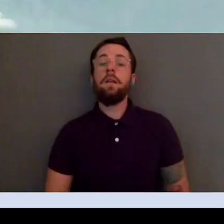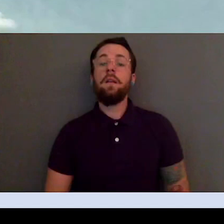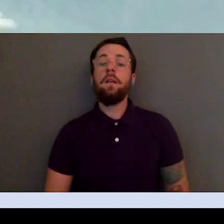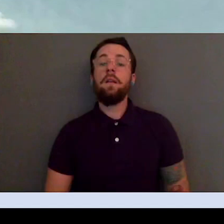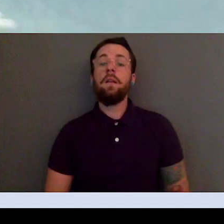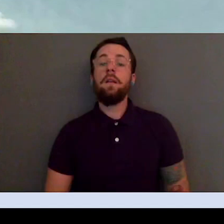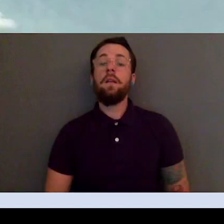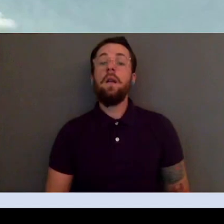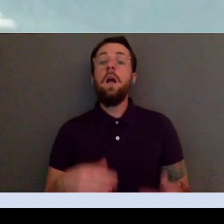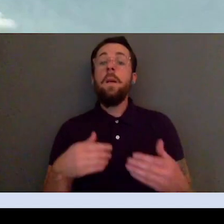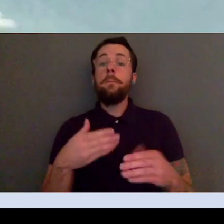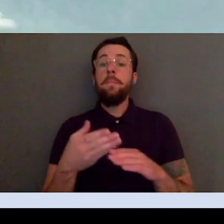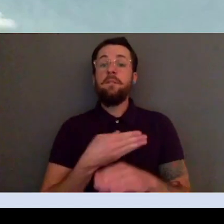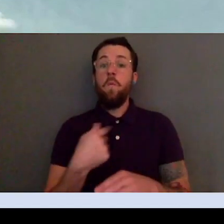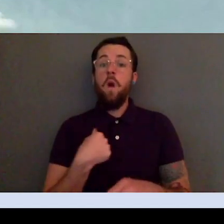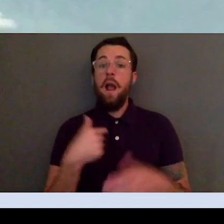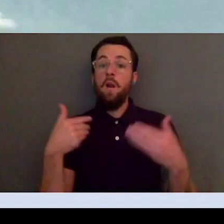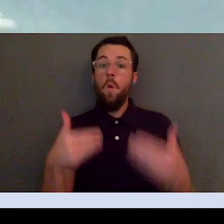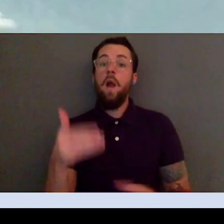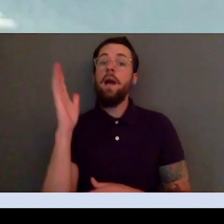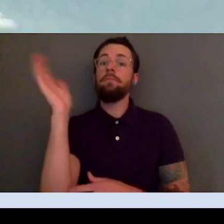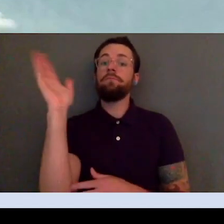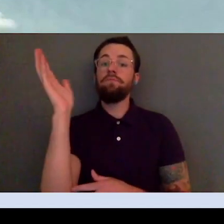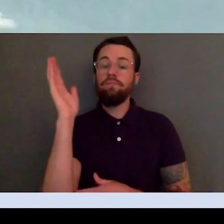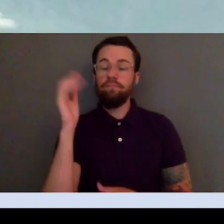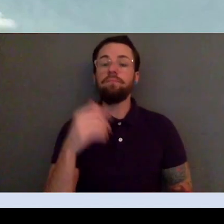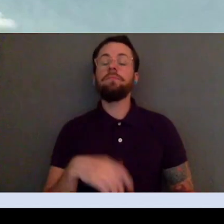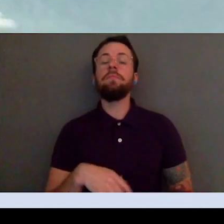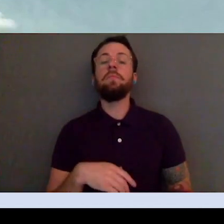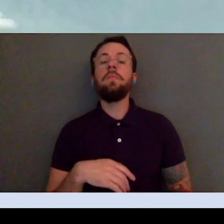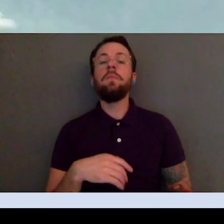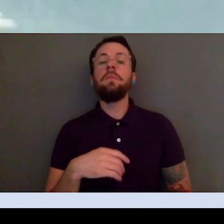So I hope you enjoy it.